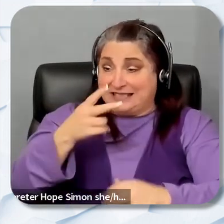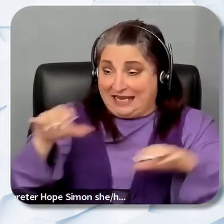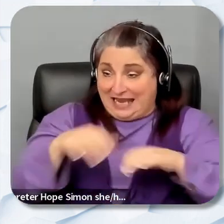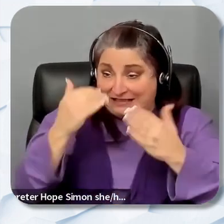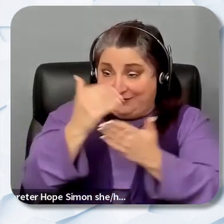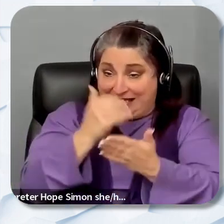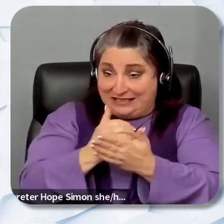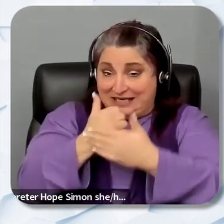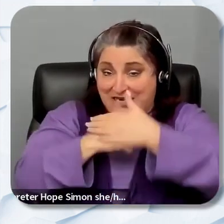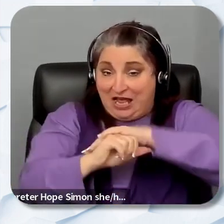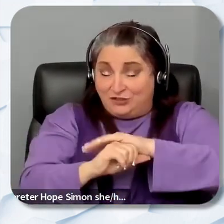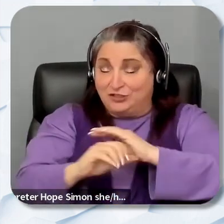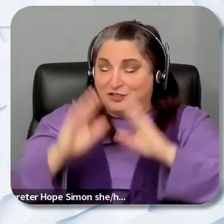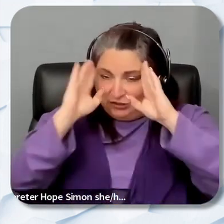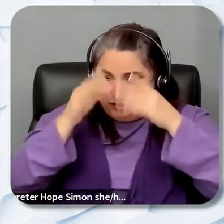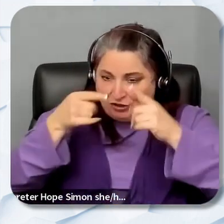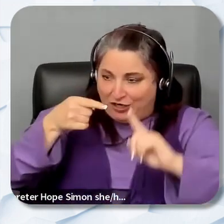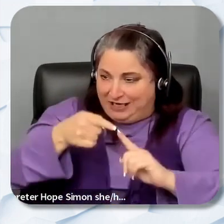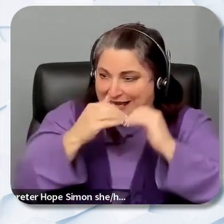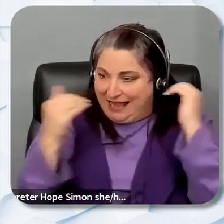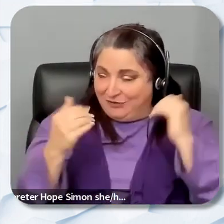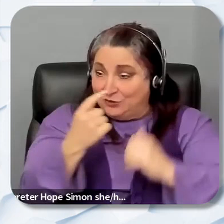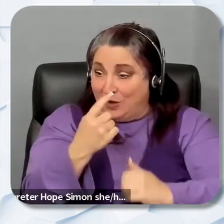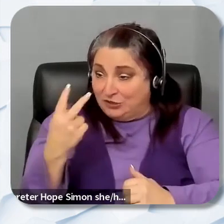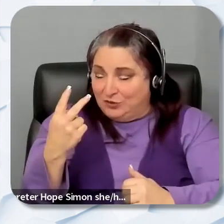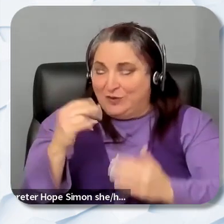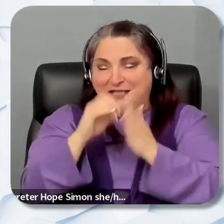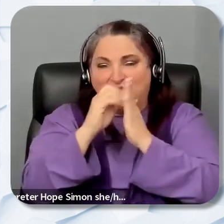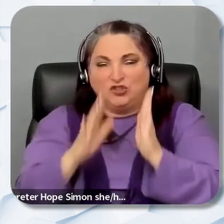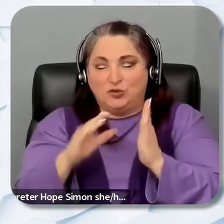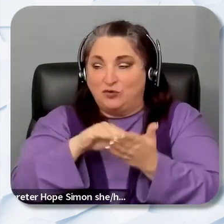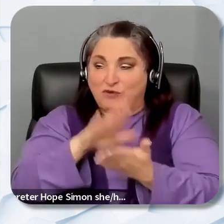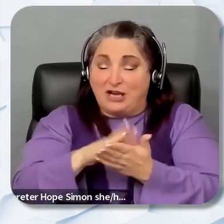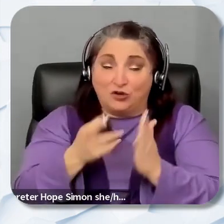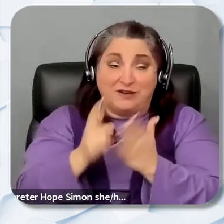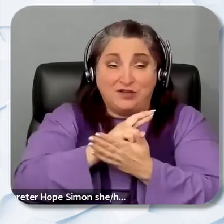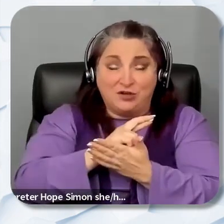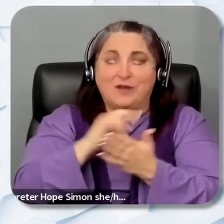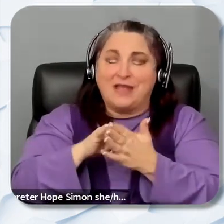Targeted Levels 1 and 2 is the student record review, which will be due in Stepwell. And